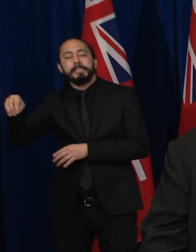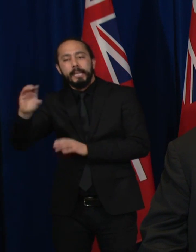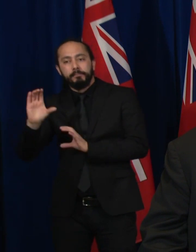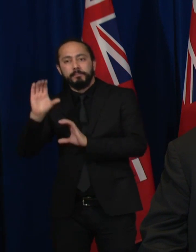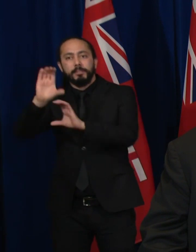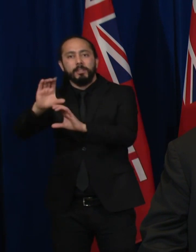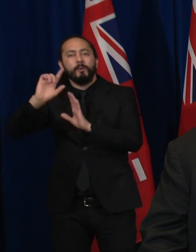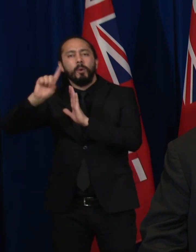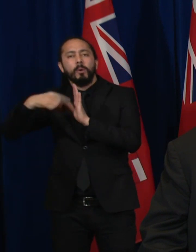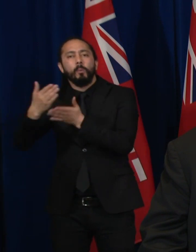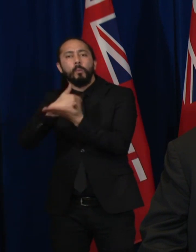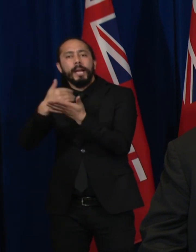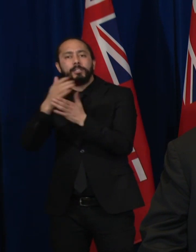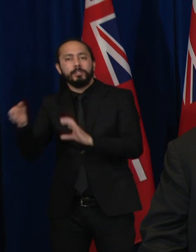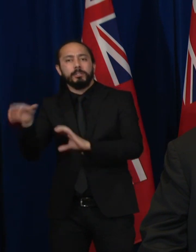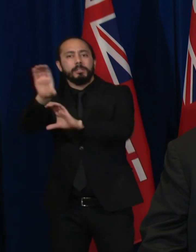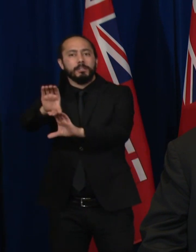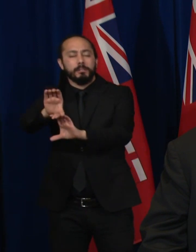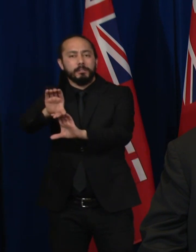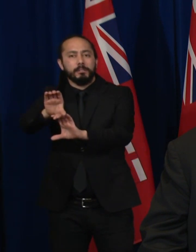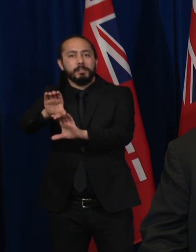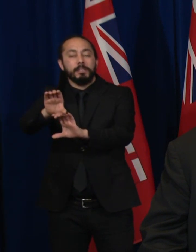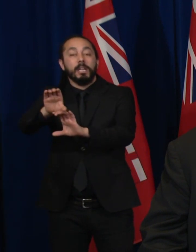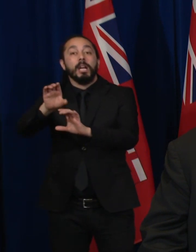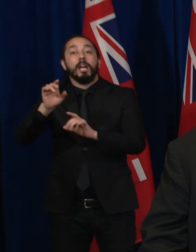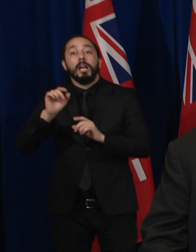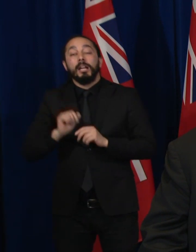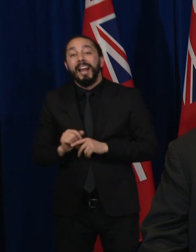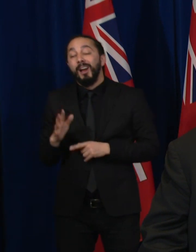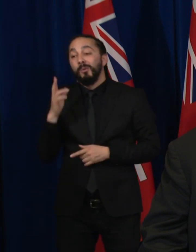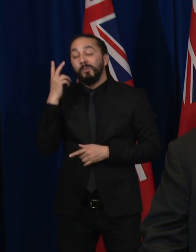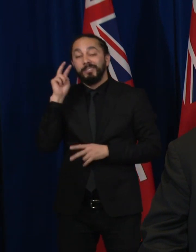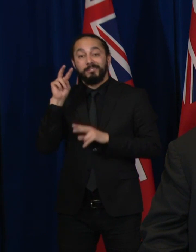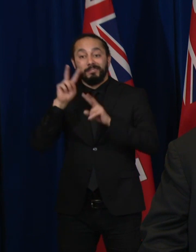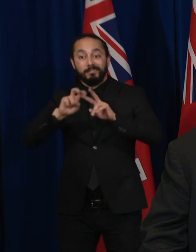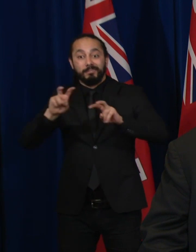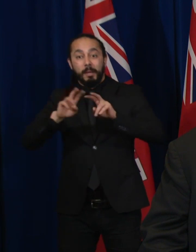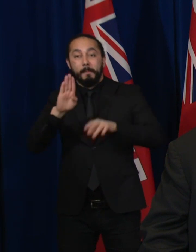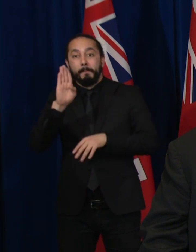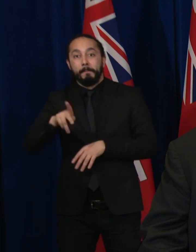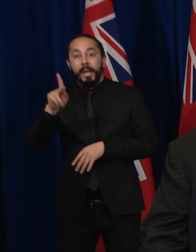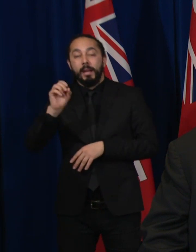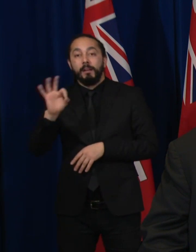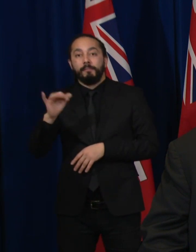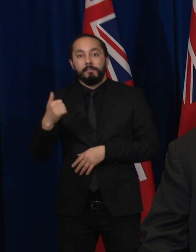pretty stark financial numbers. We saw the bank of Canada reduce its overnight rate again.